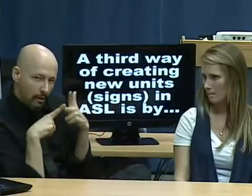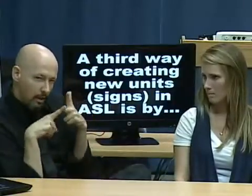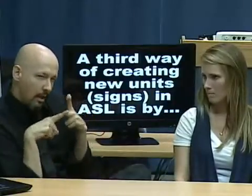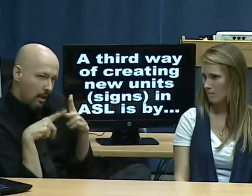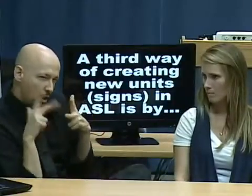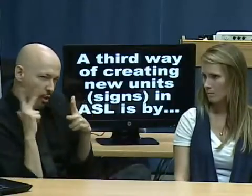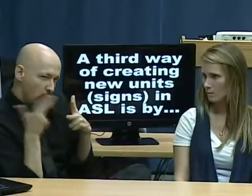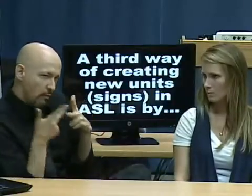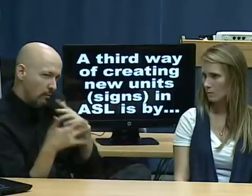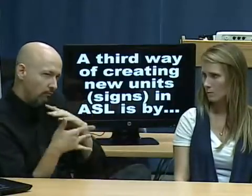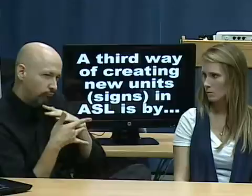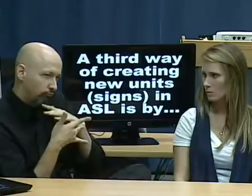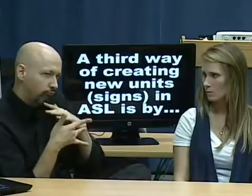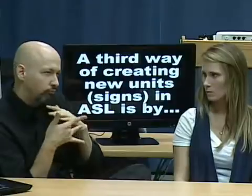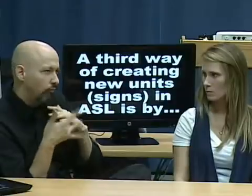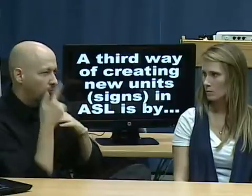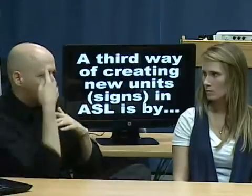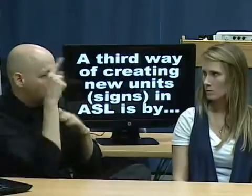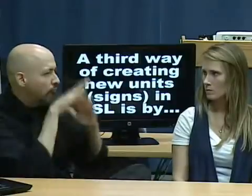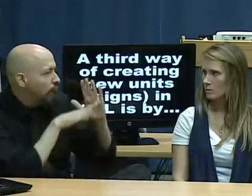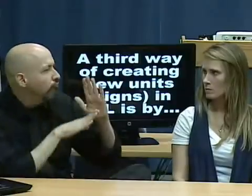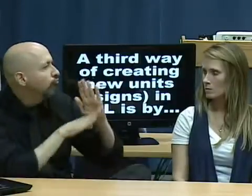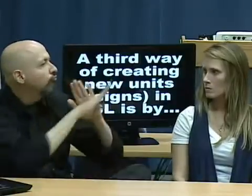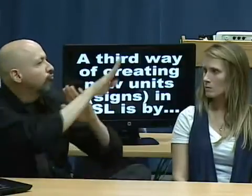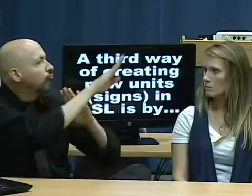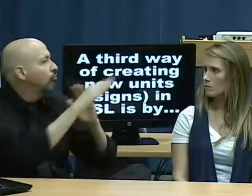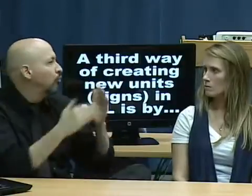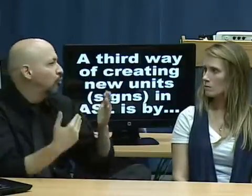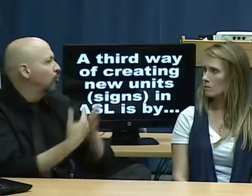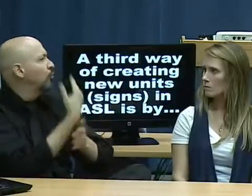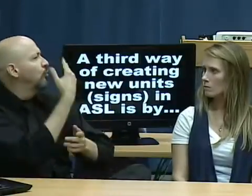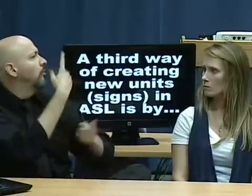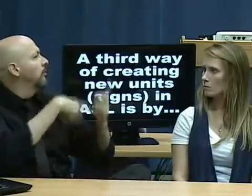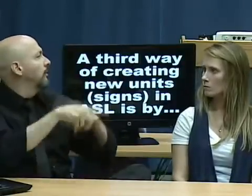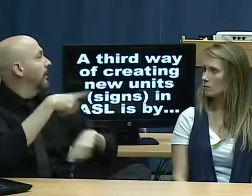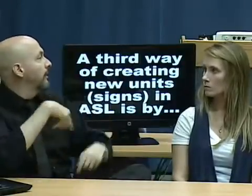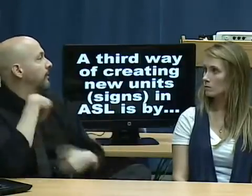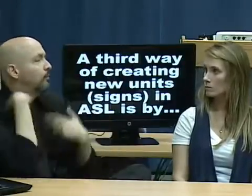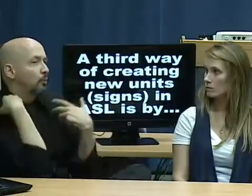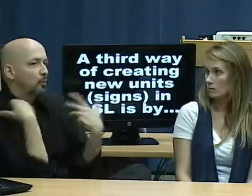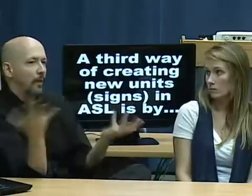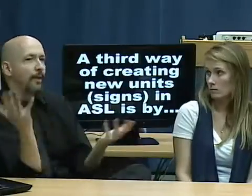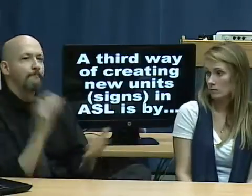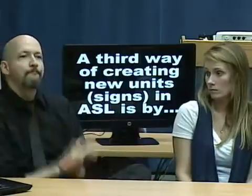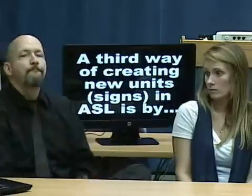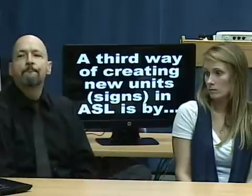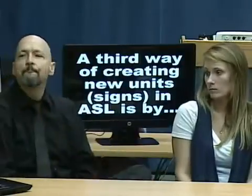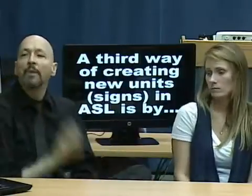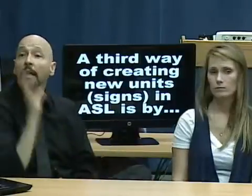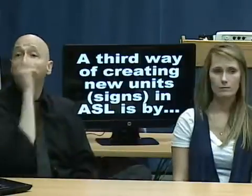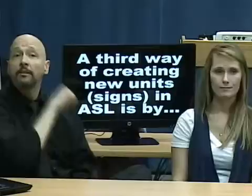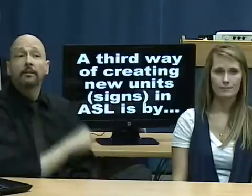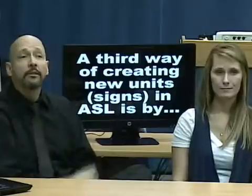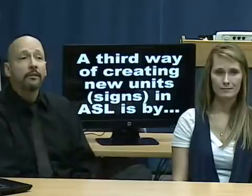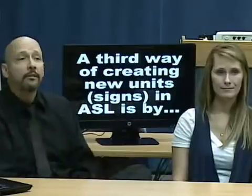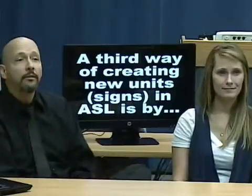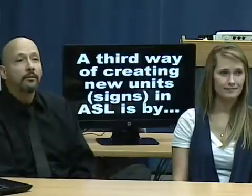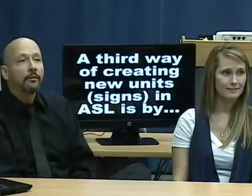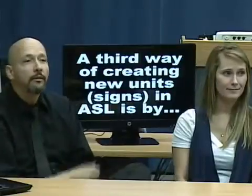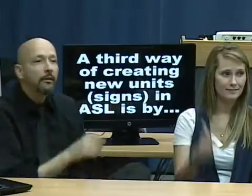The third technique for developing new signs. What is it? Guesses?